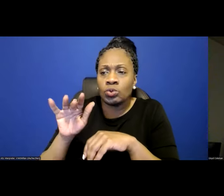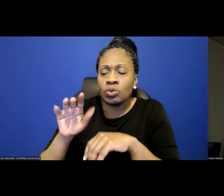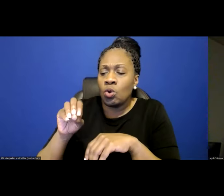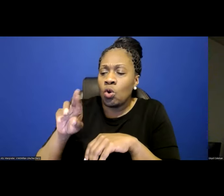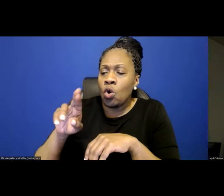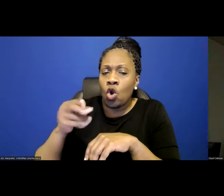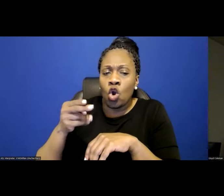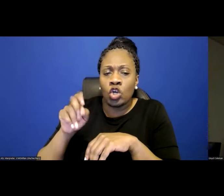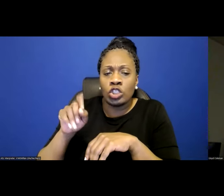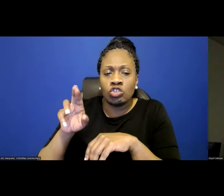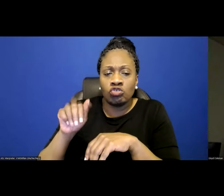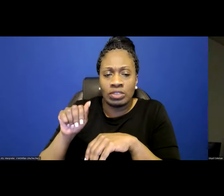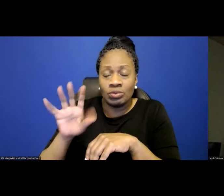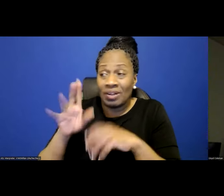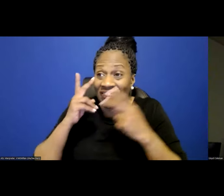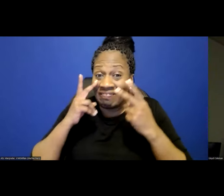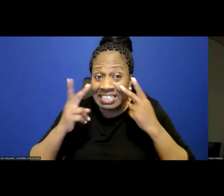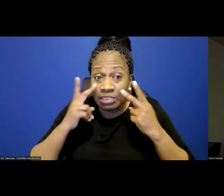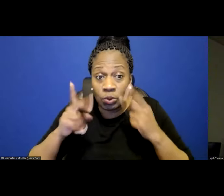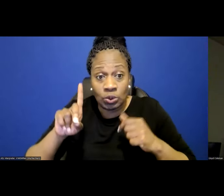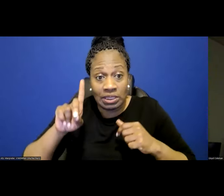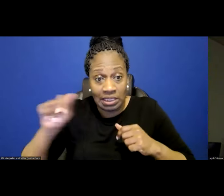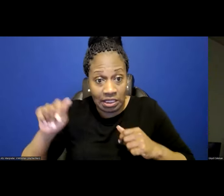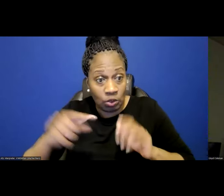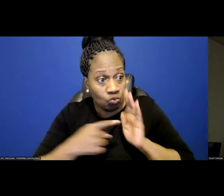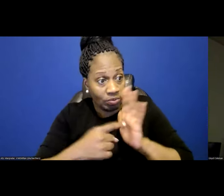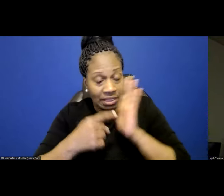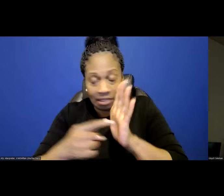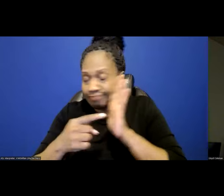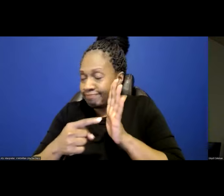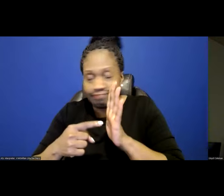where visible disabled representation has not been as high